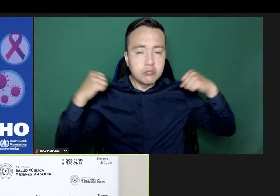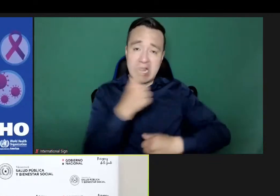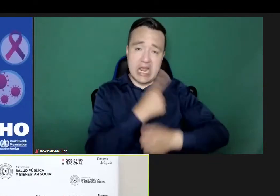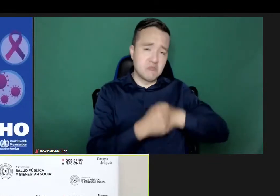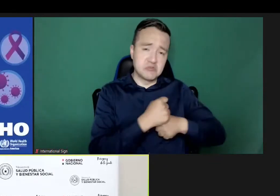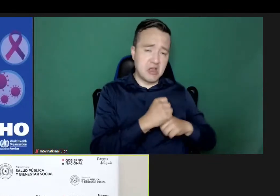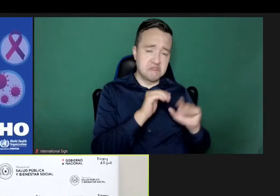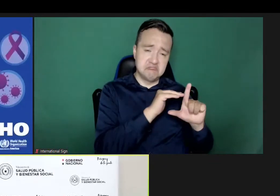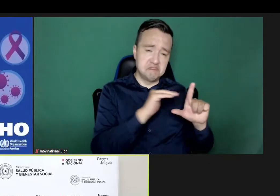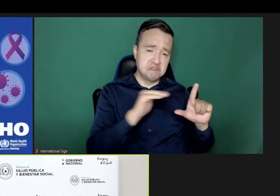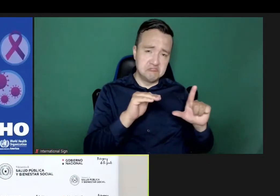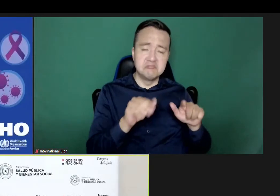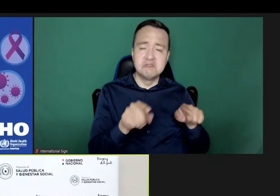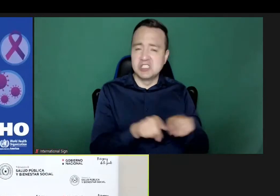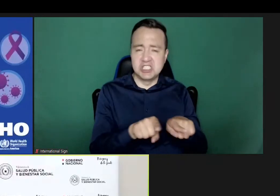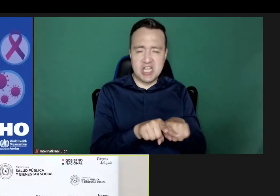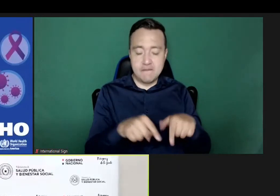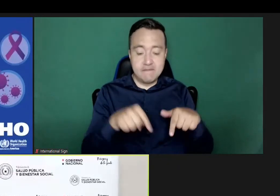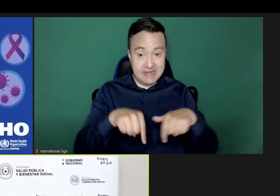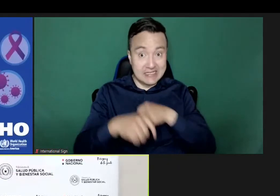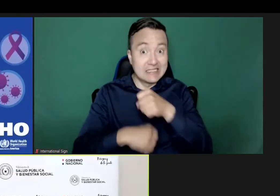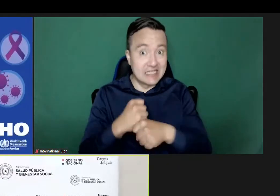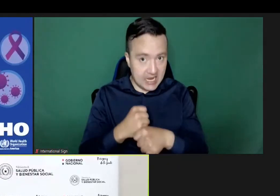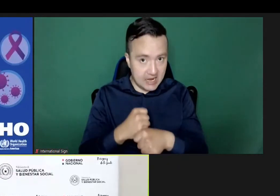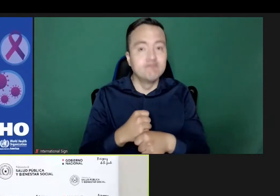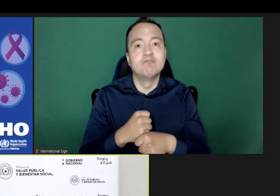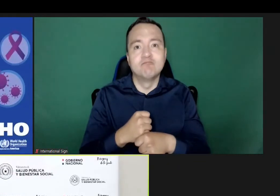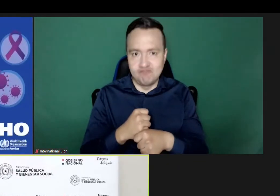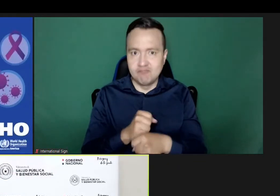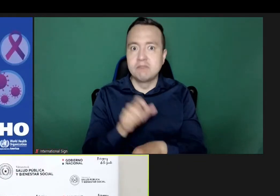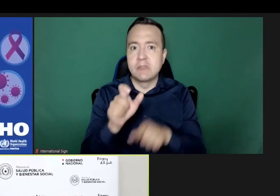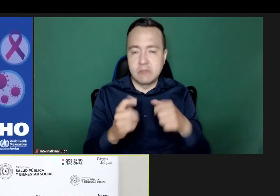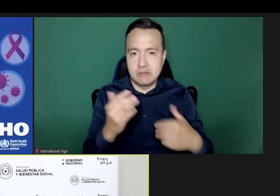last year didn't change all that much, but this year, people are